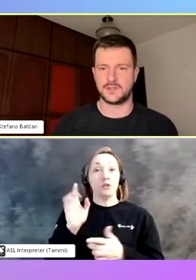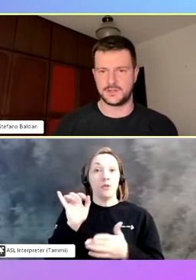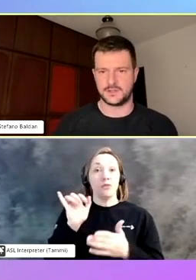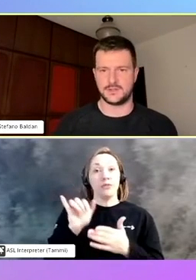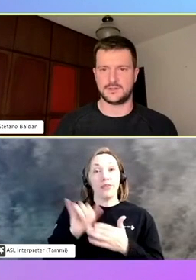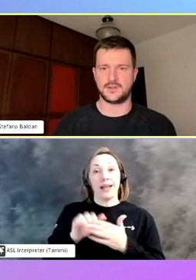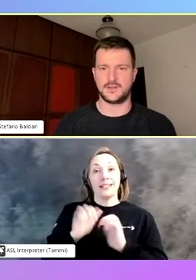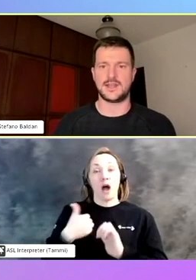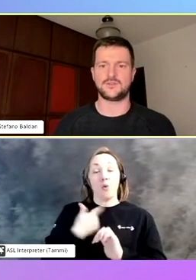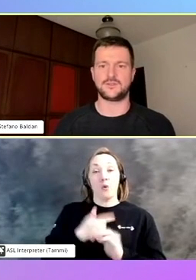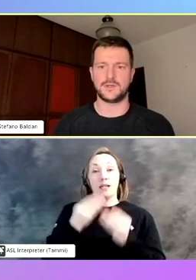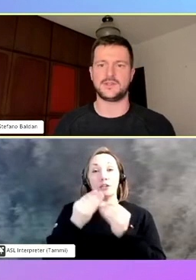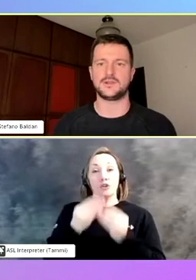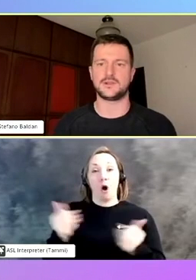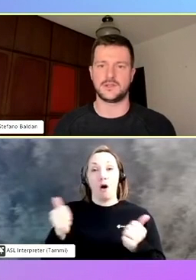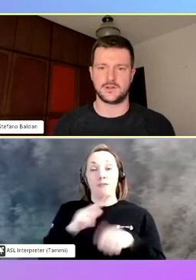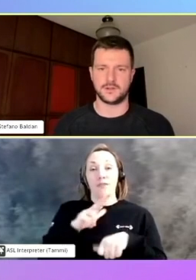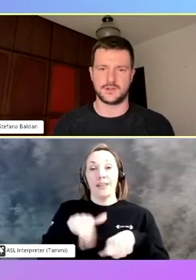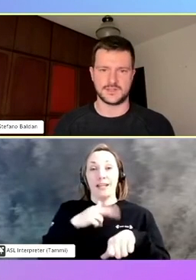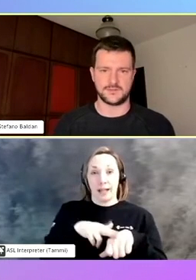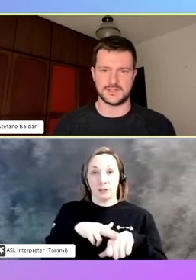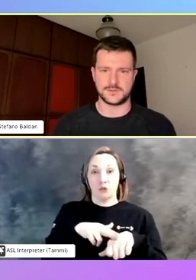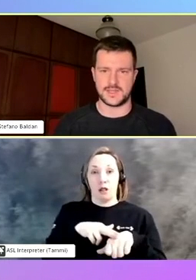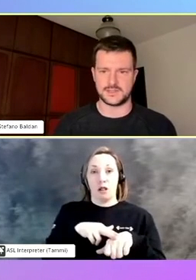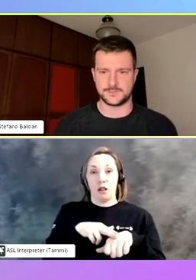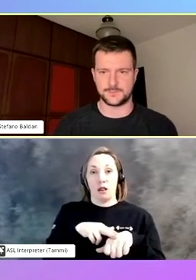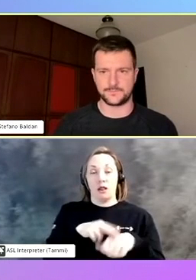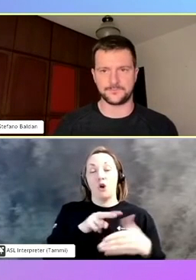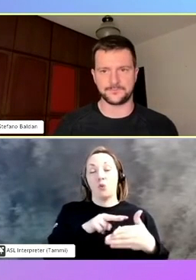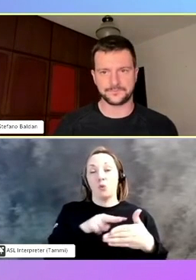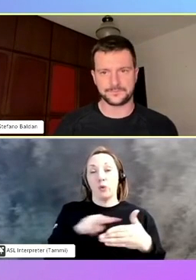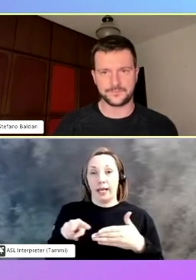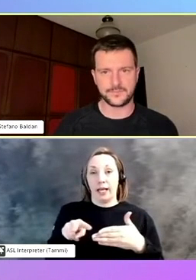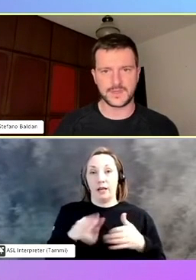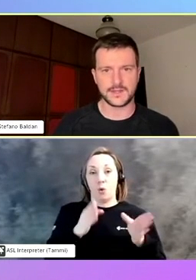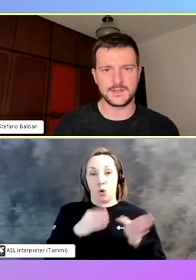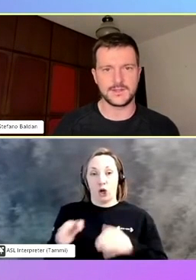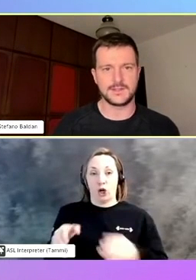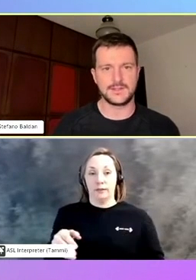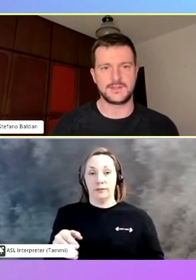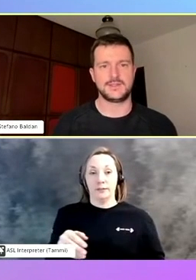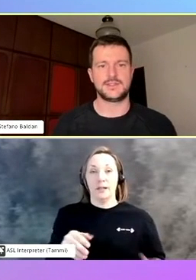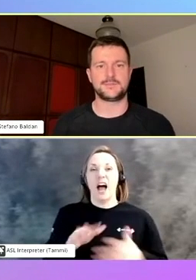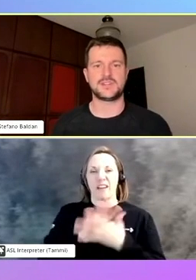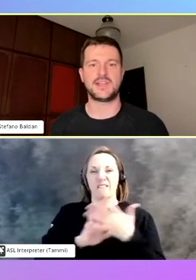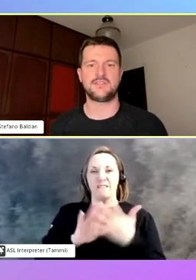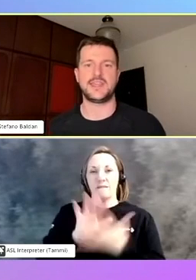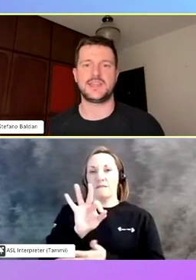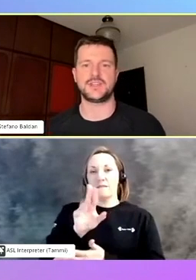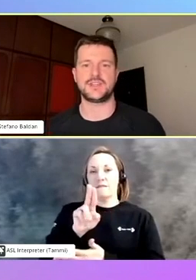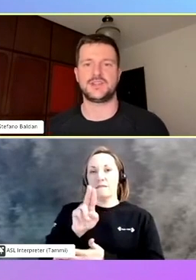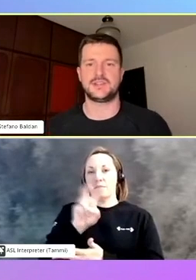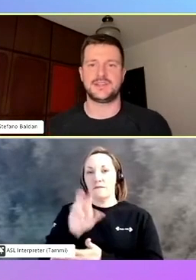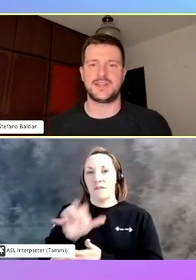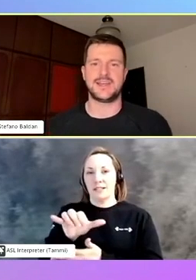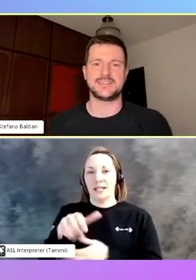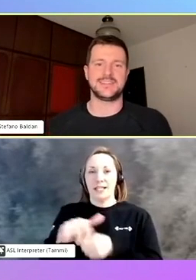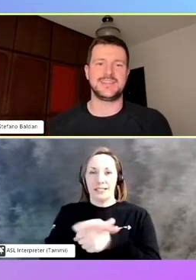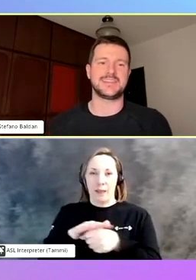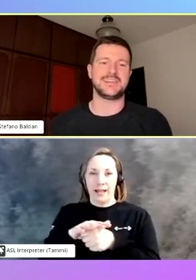Mac OS and speech speech. this is an important that you track